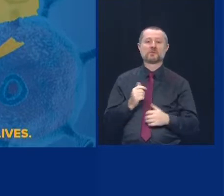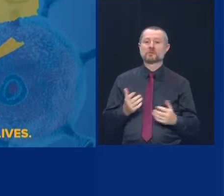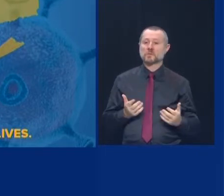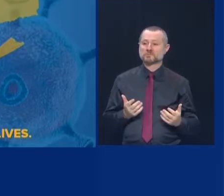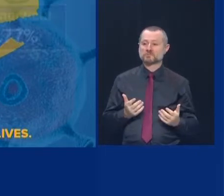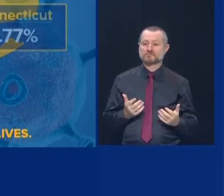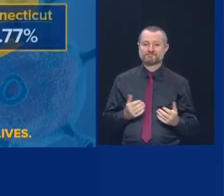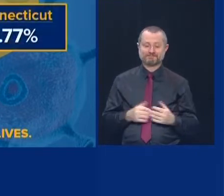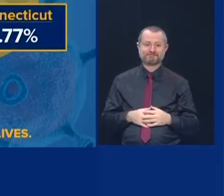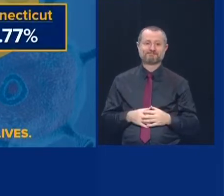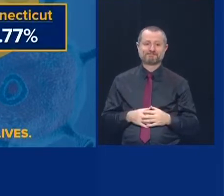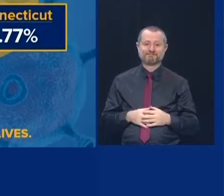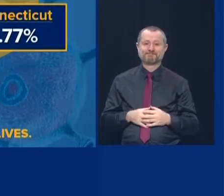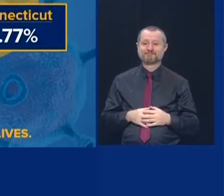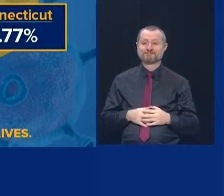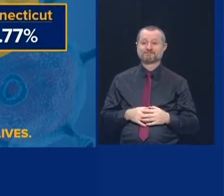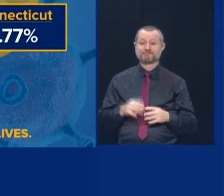THE NUMBERS ARE GOING UP.